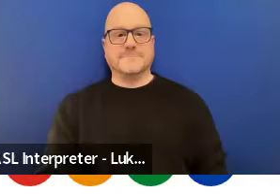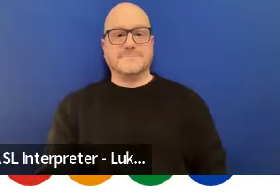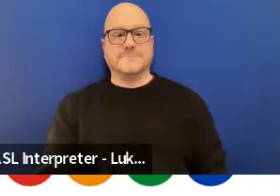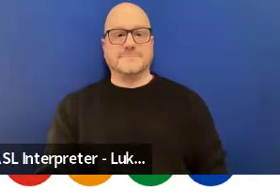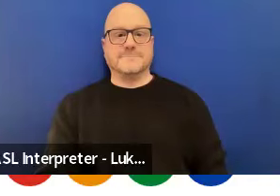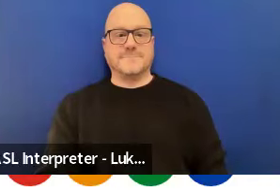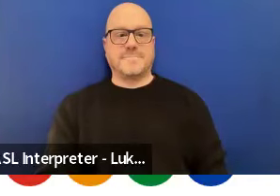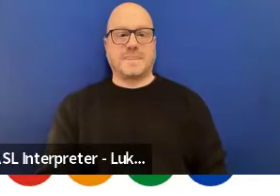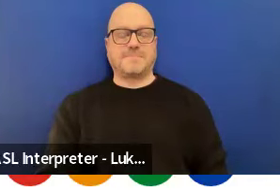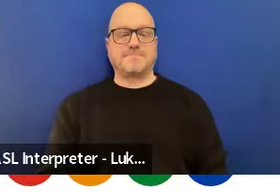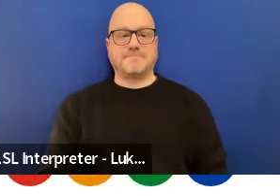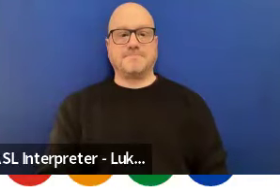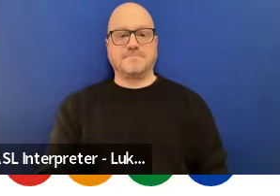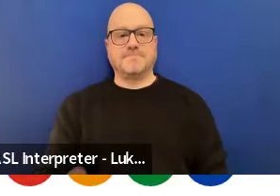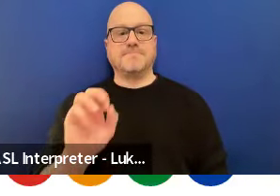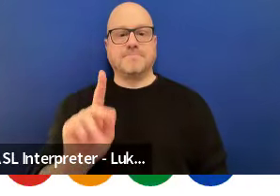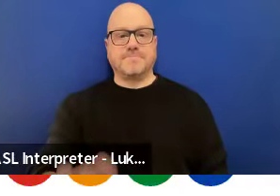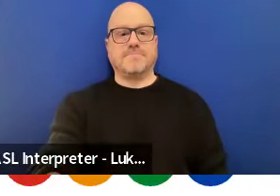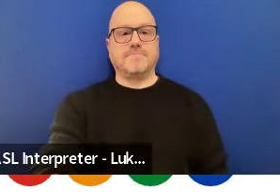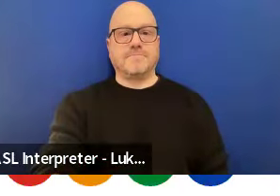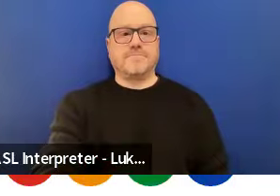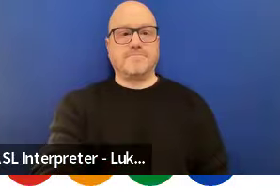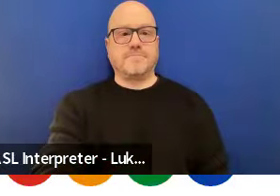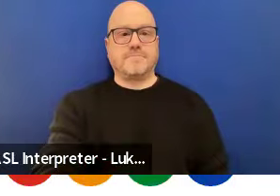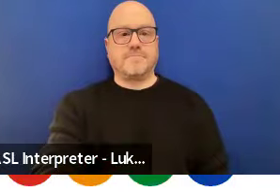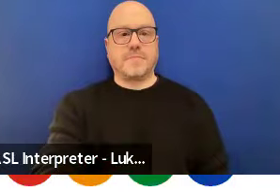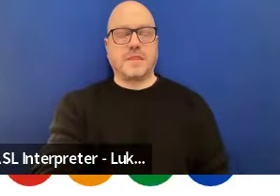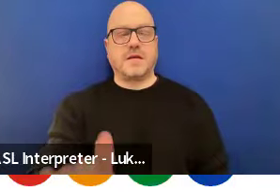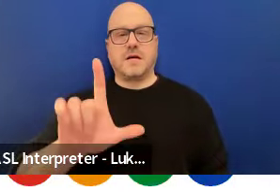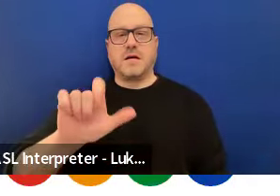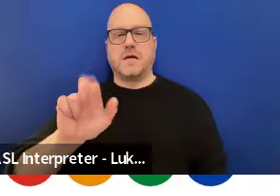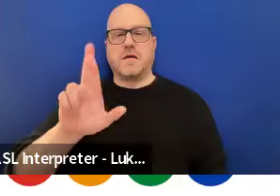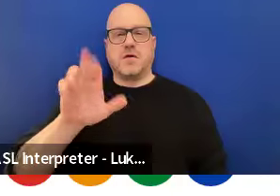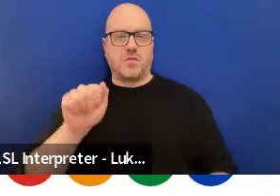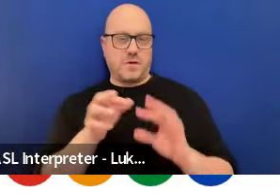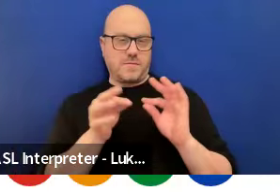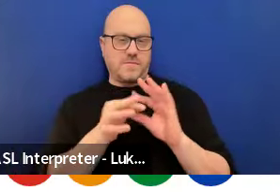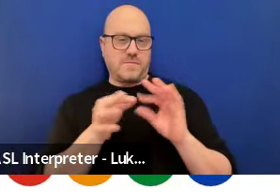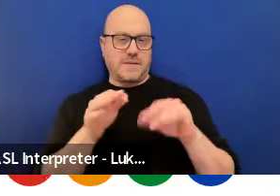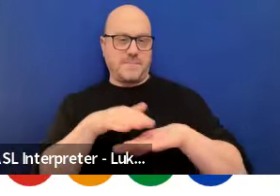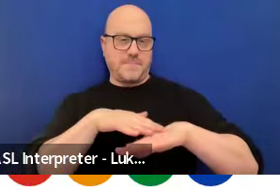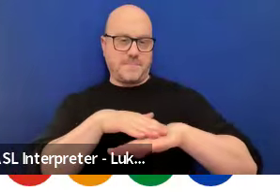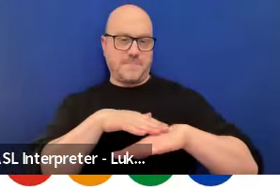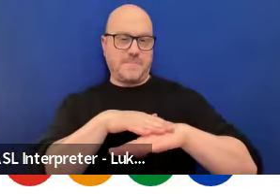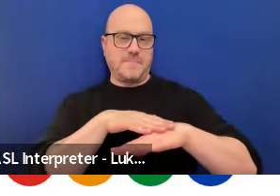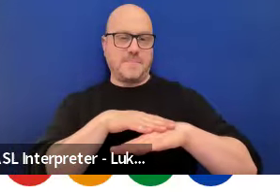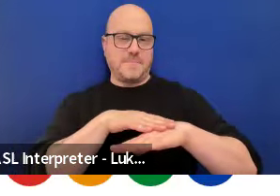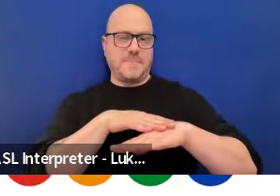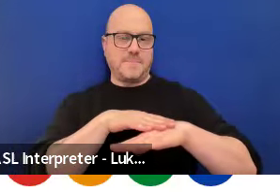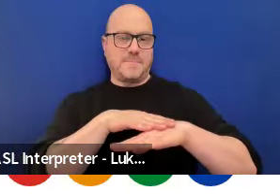FOR THE RIDE. NEXT SLIDE.